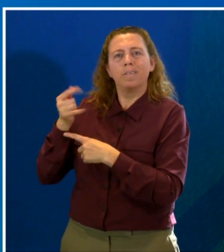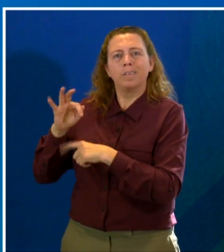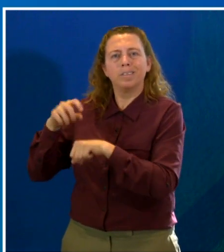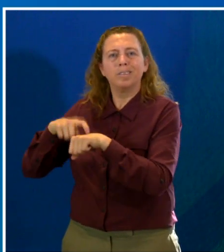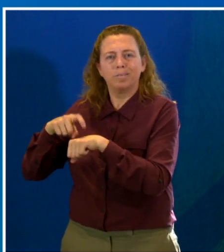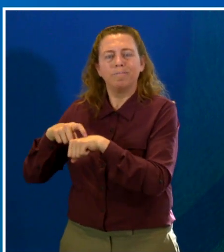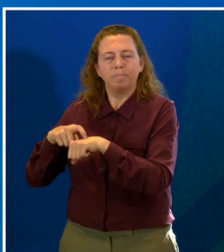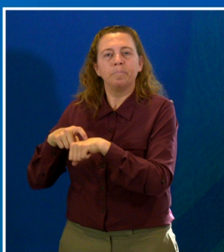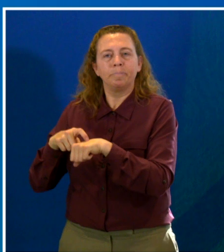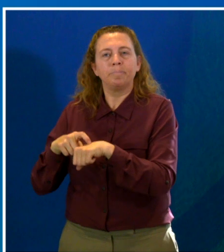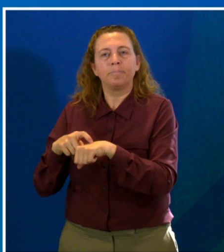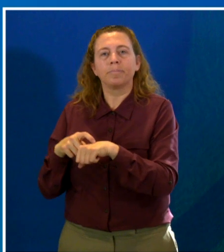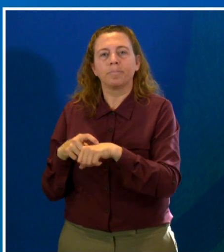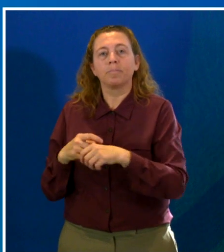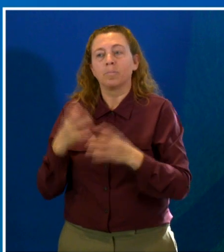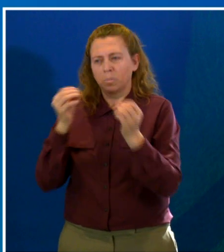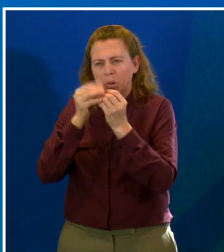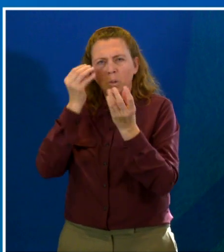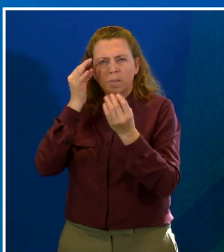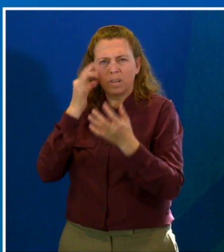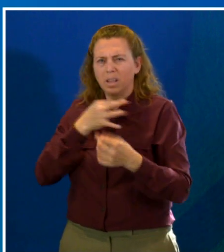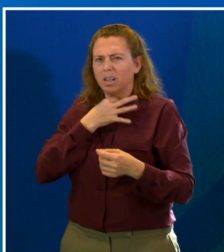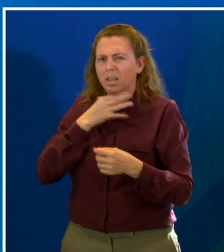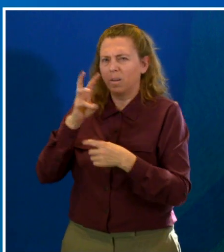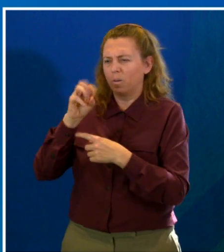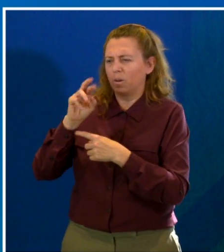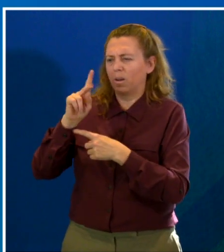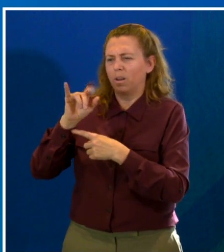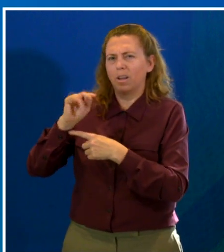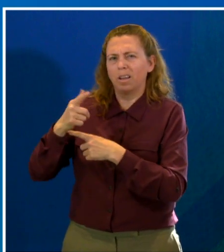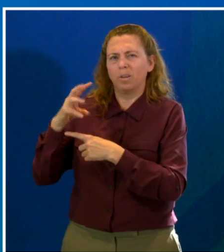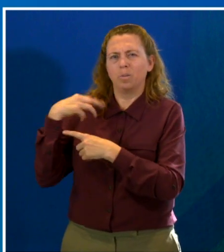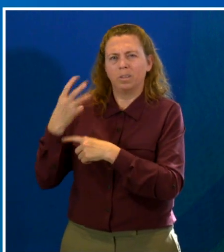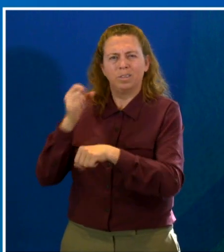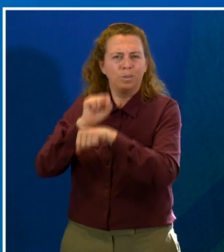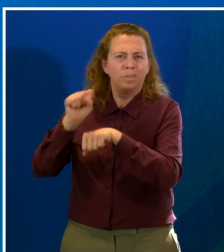apply by April 9th go to commercegrants.com.